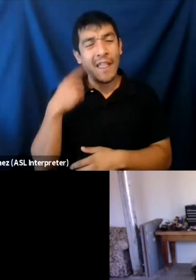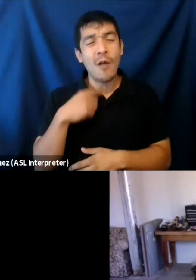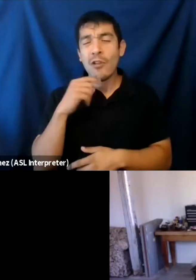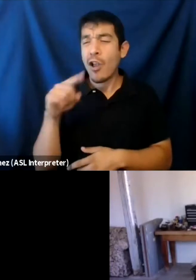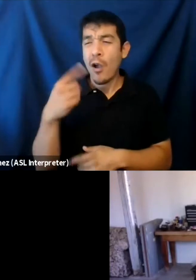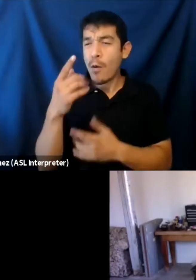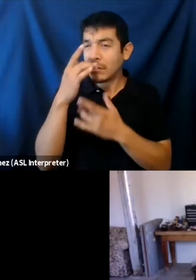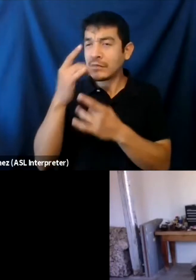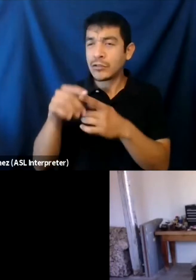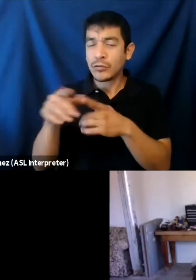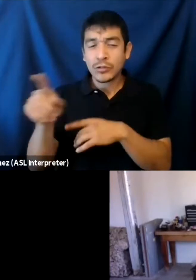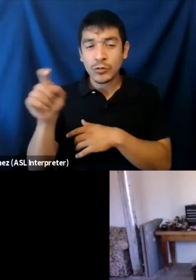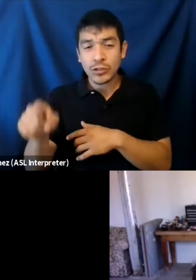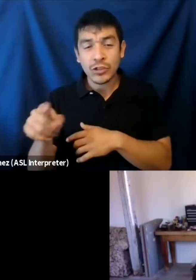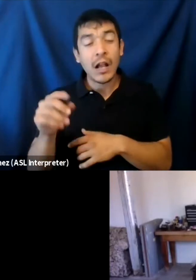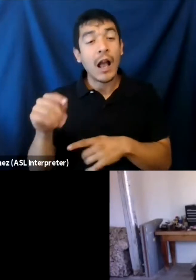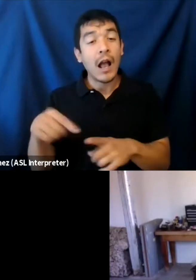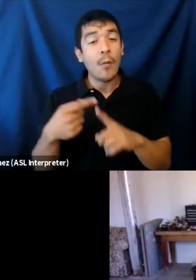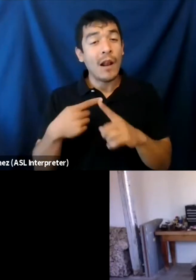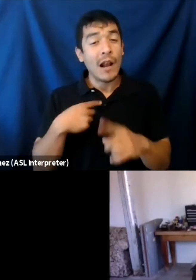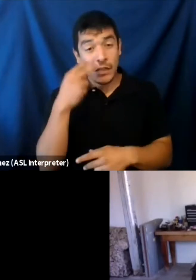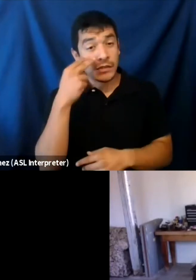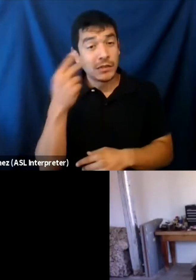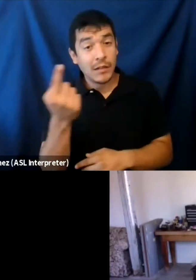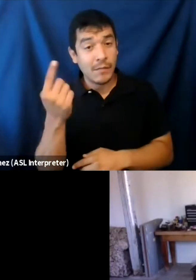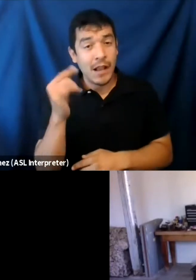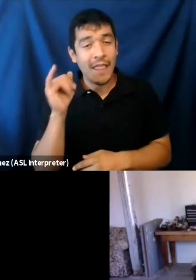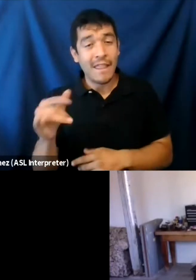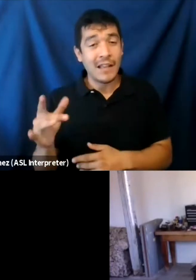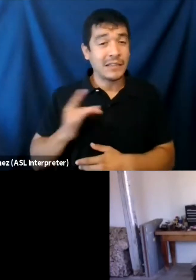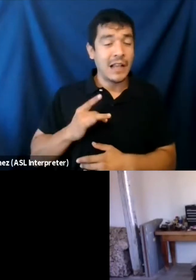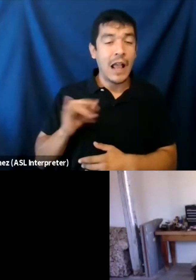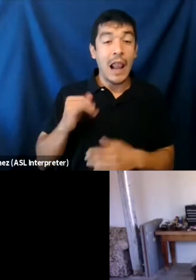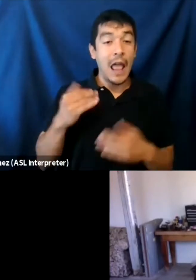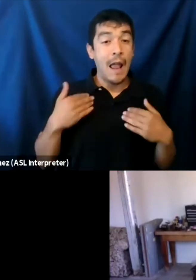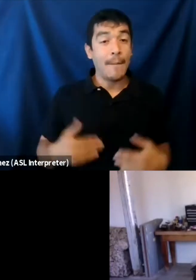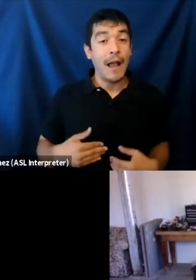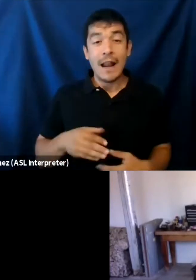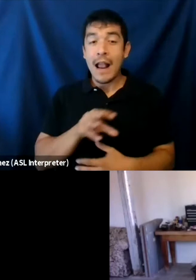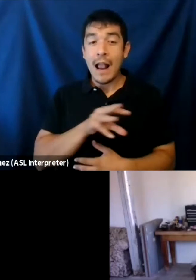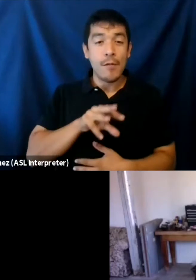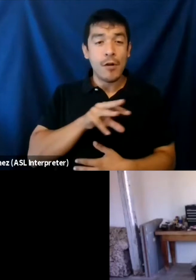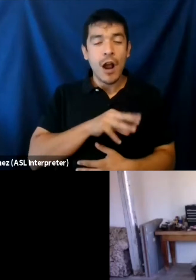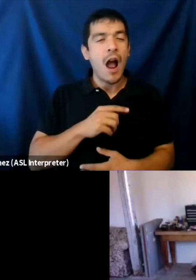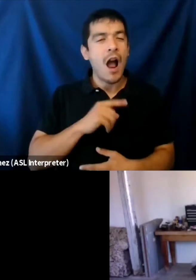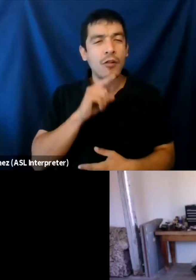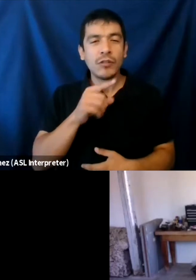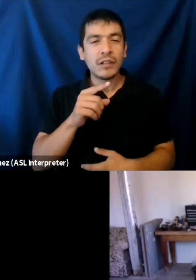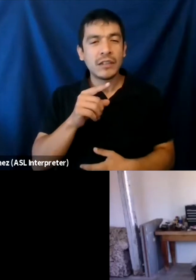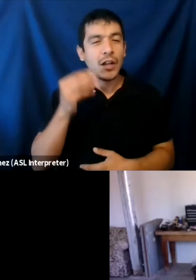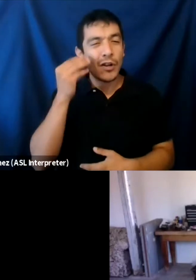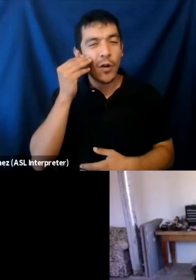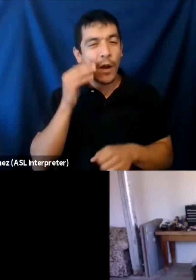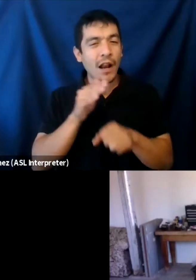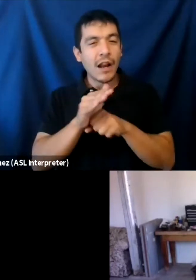And when I see something that sticks like body cameras, I just sort of know enough to kind of trust my instincts